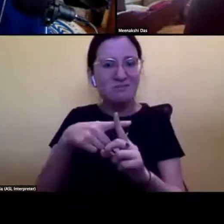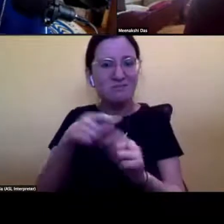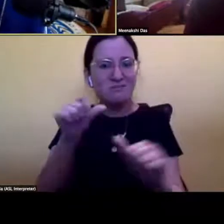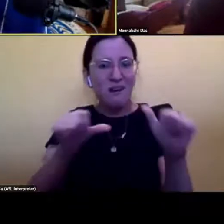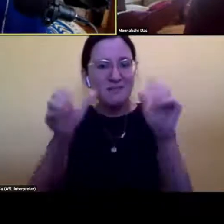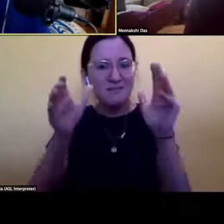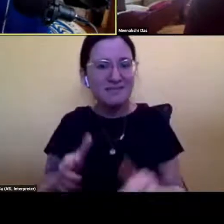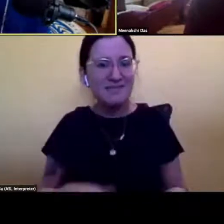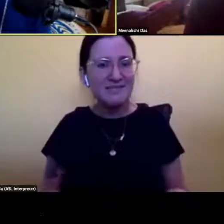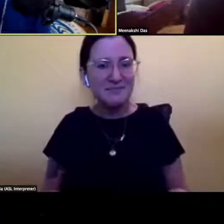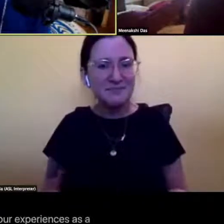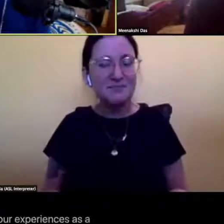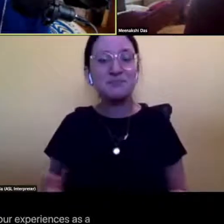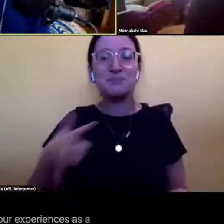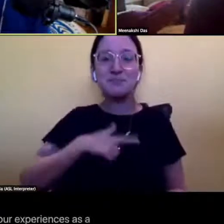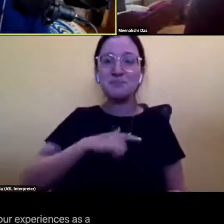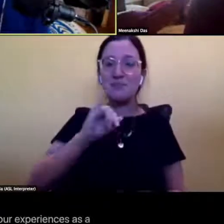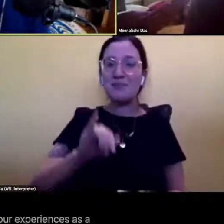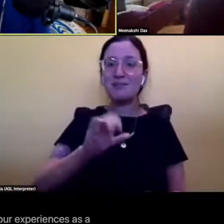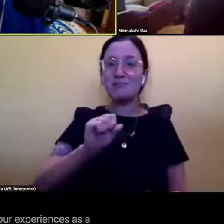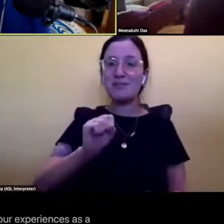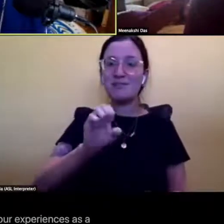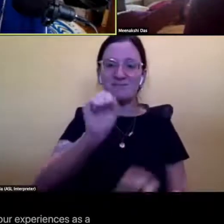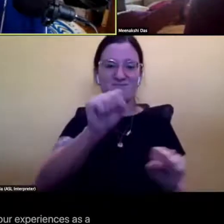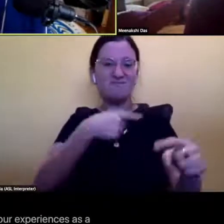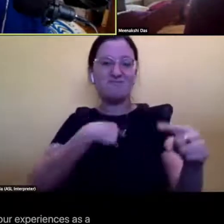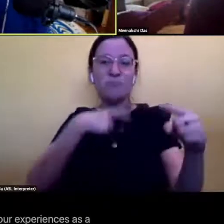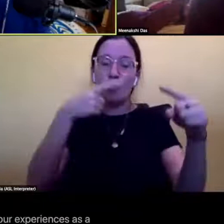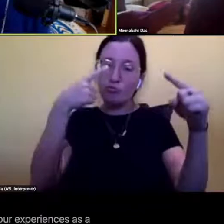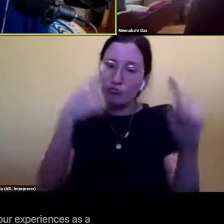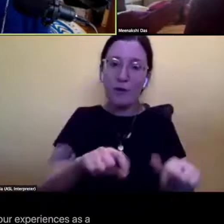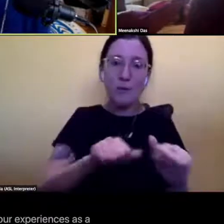I completely agree with Meena and while my experience has been different